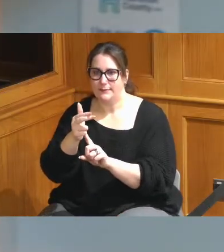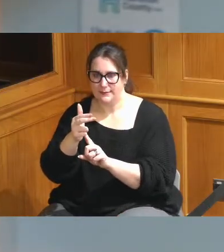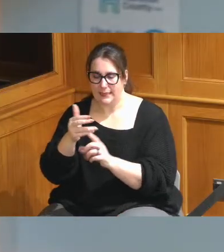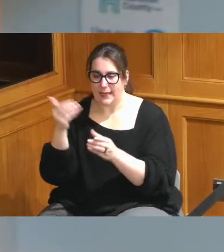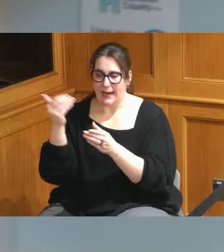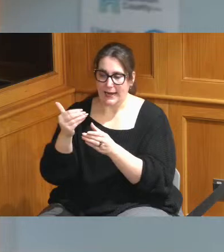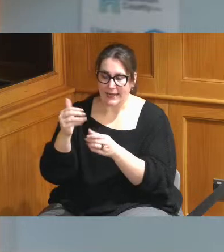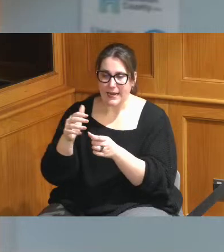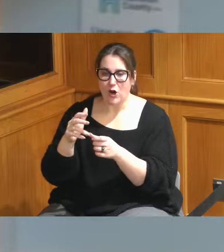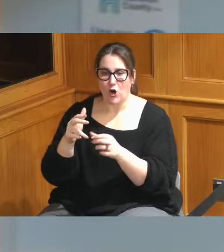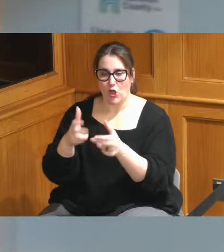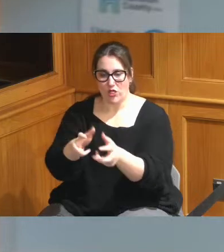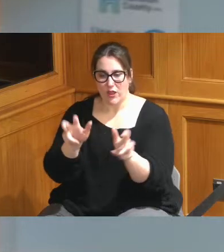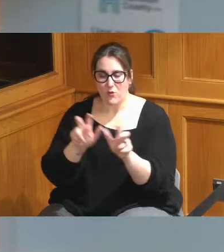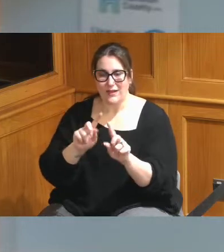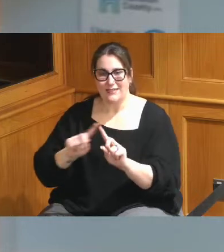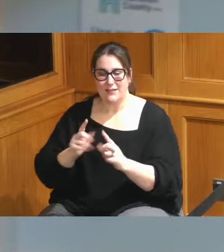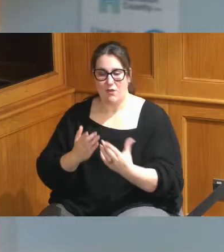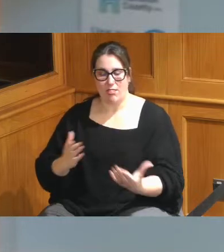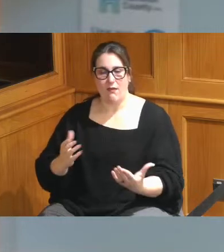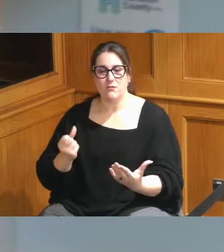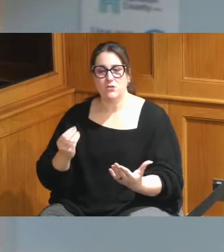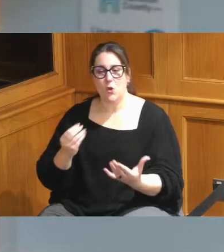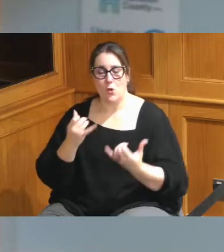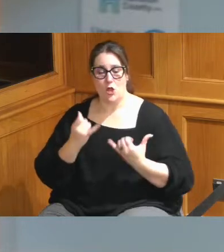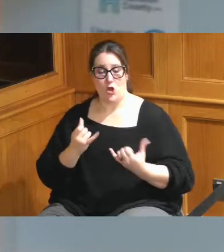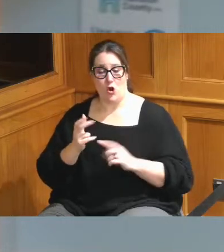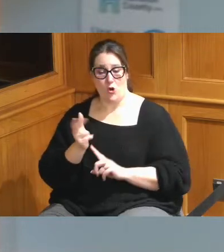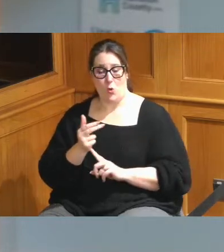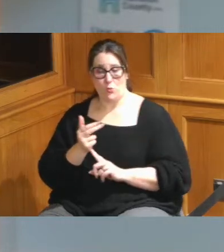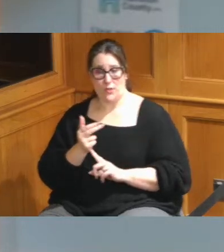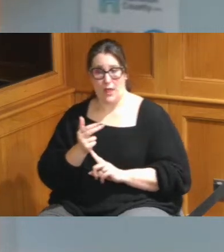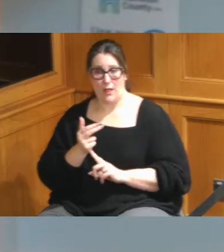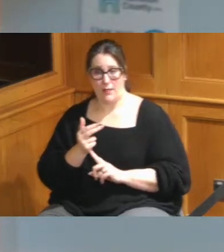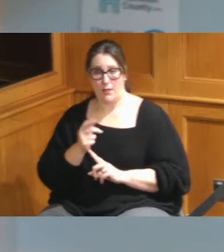adjacent arena area. And as I understand it, the current hotel based on occupancy data, based